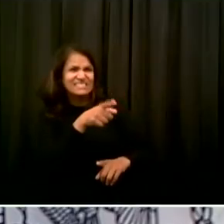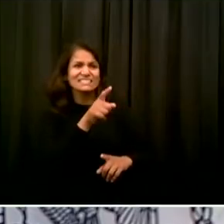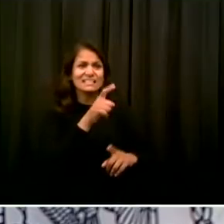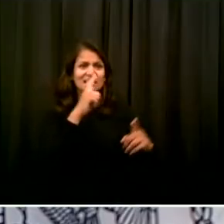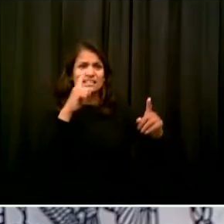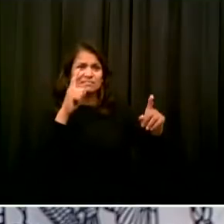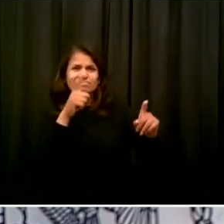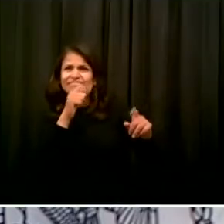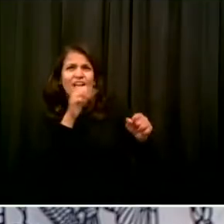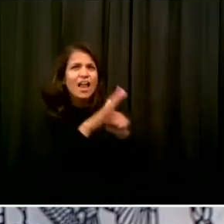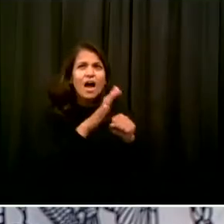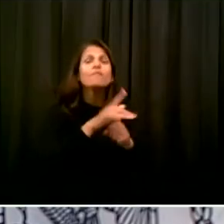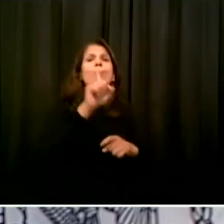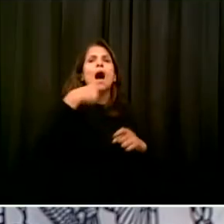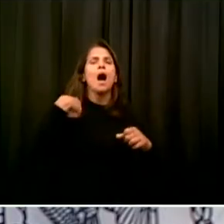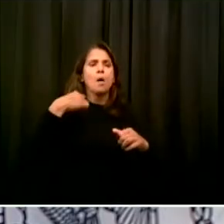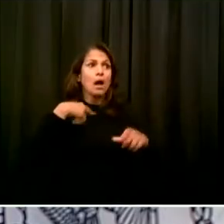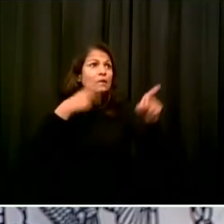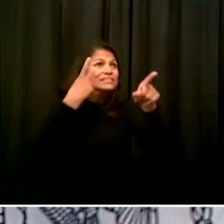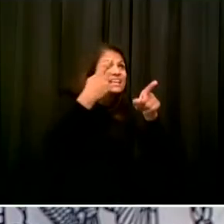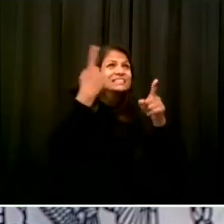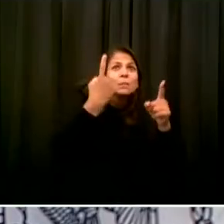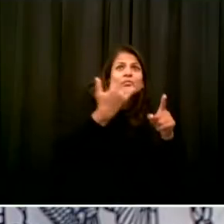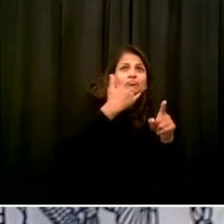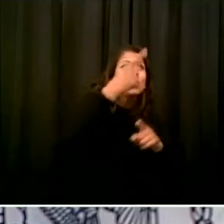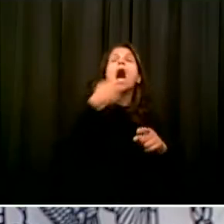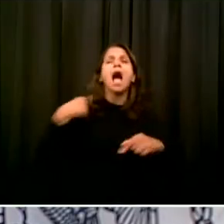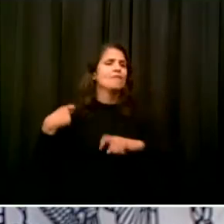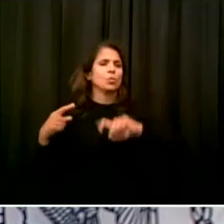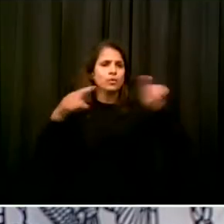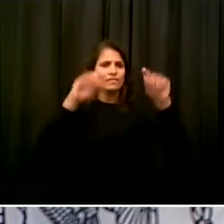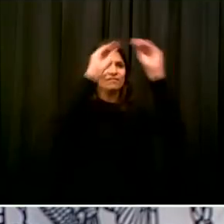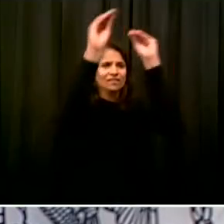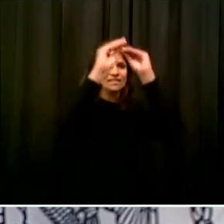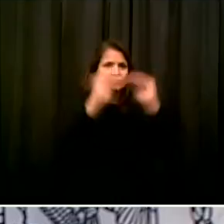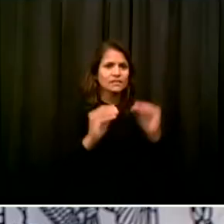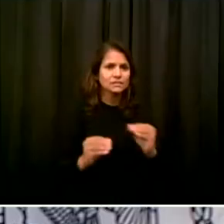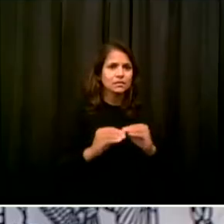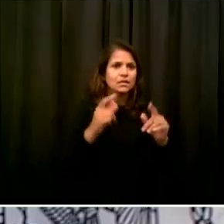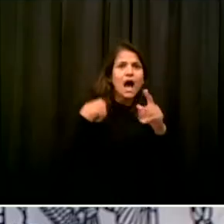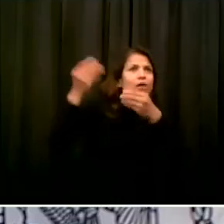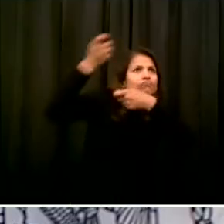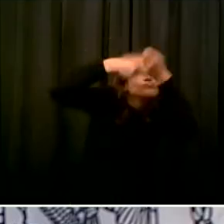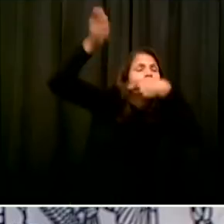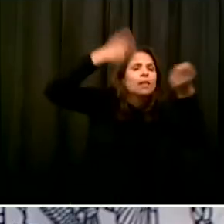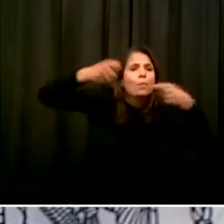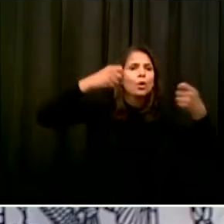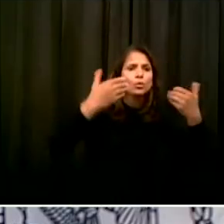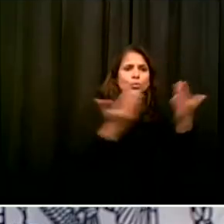ON ANY REPAIRS THAT